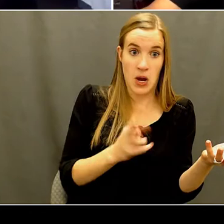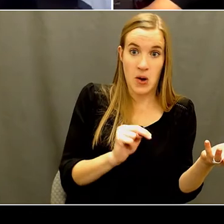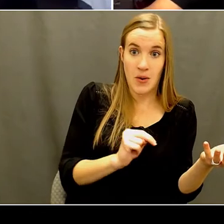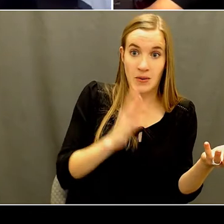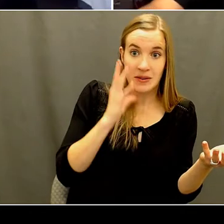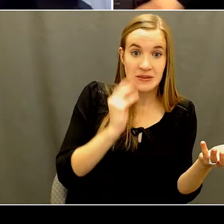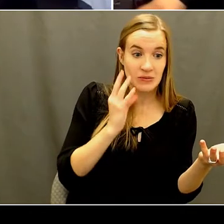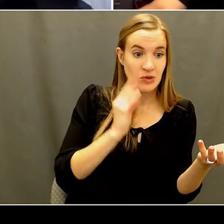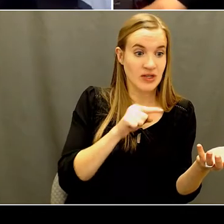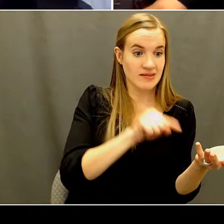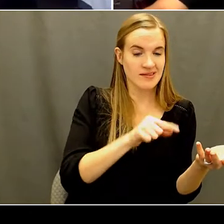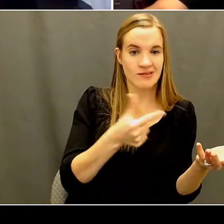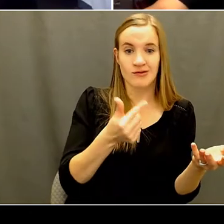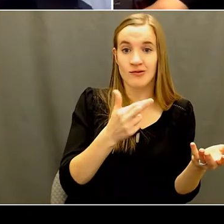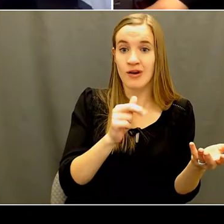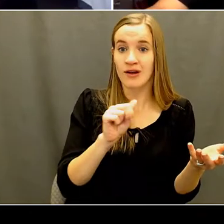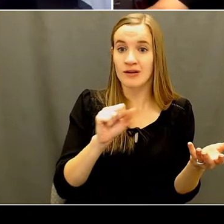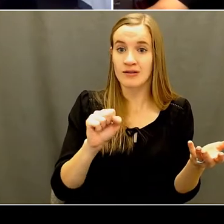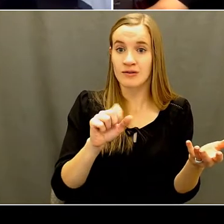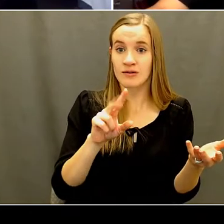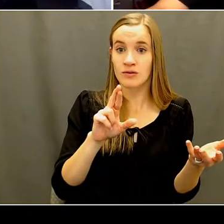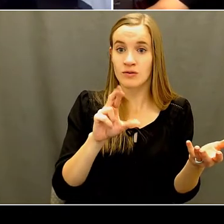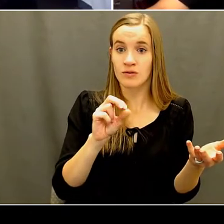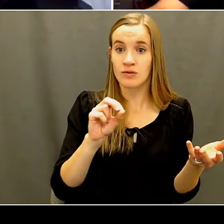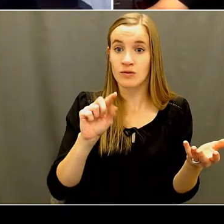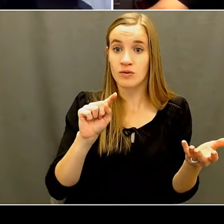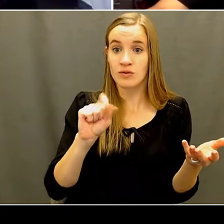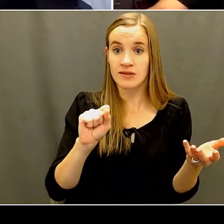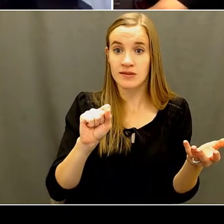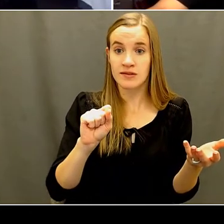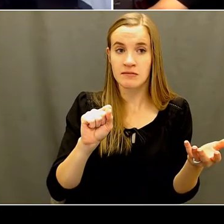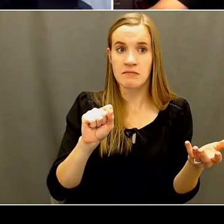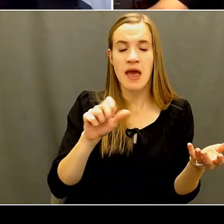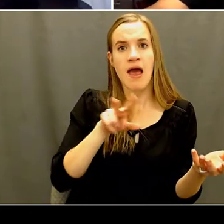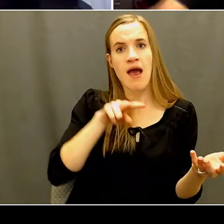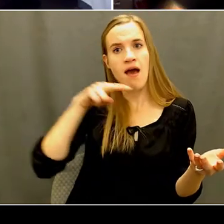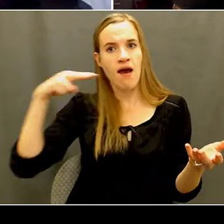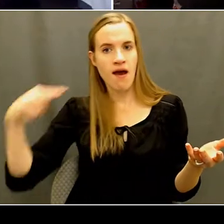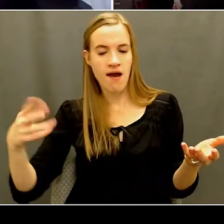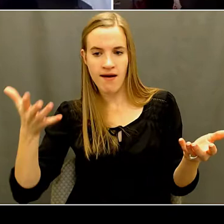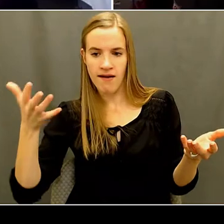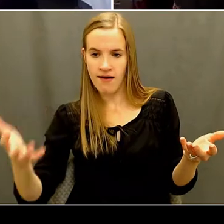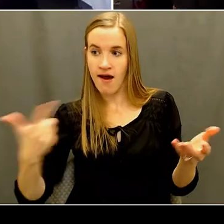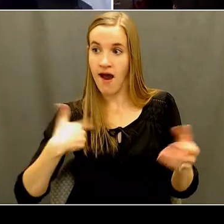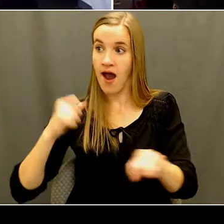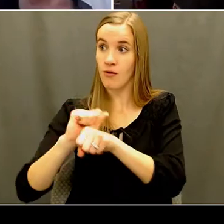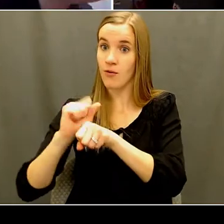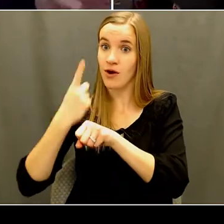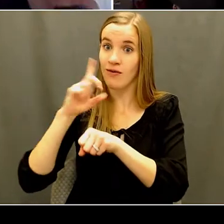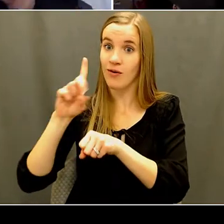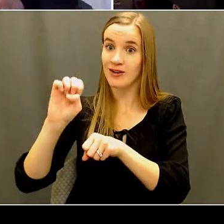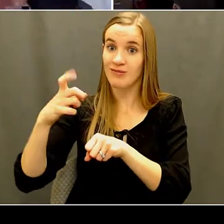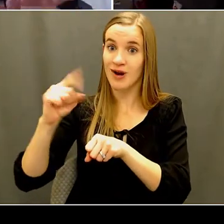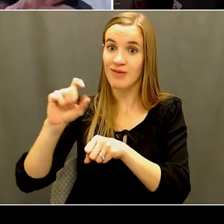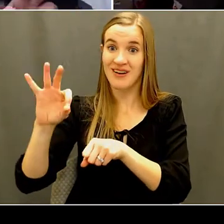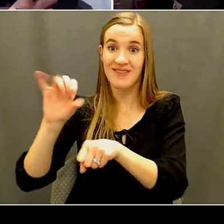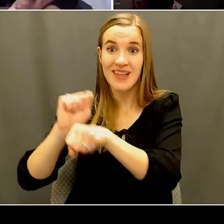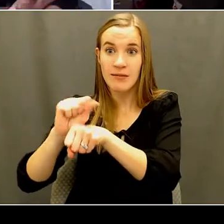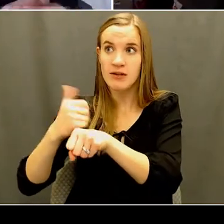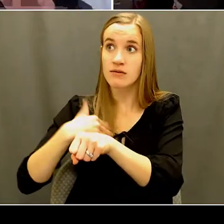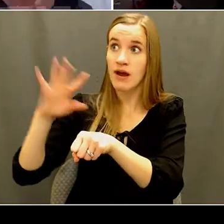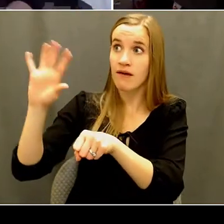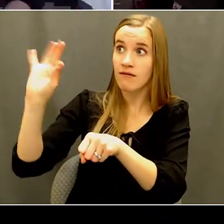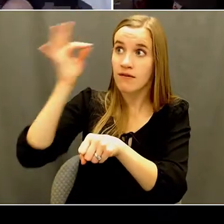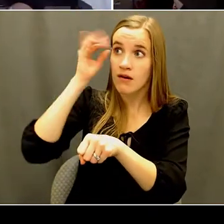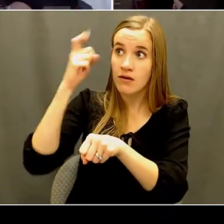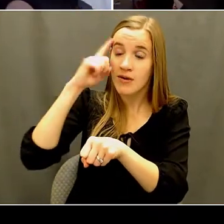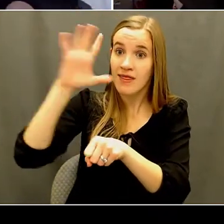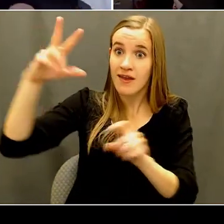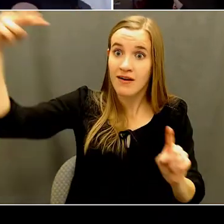House called. At the time, so in the, in President Obama's first administration,